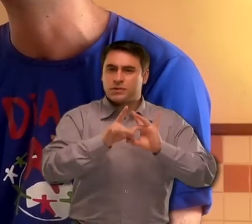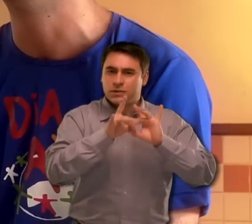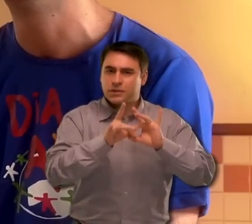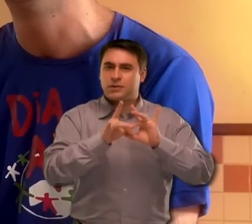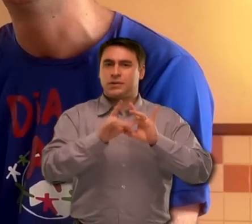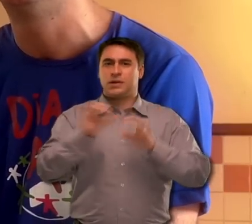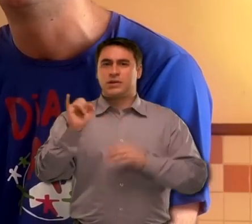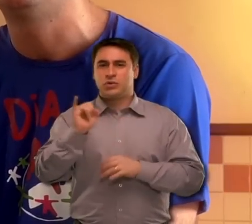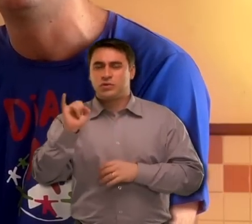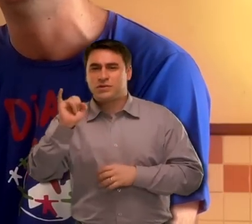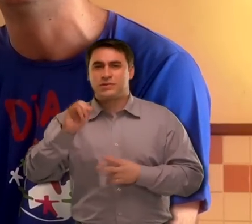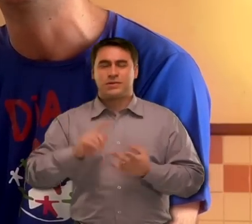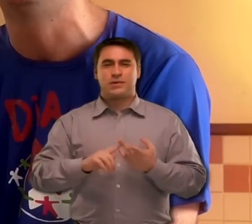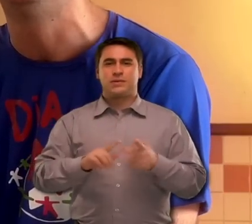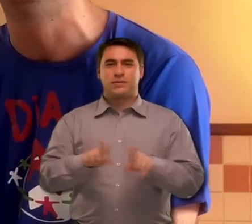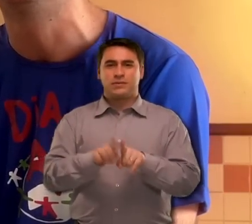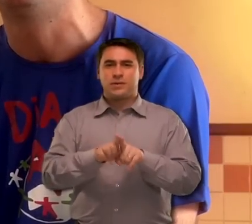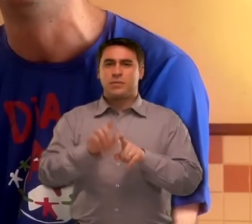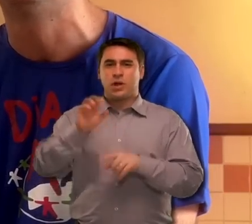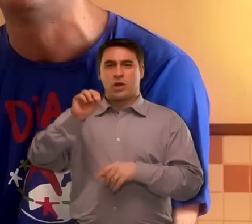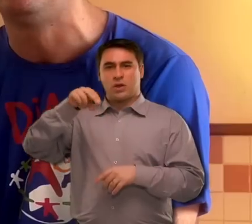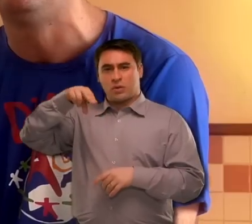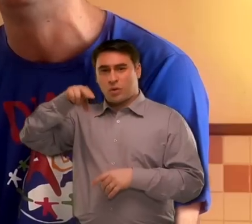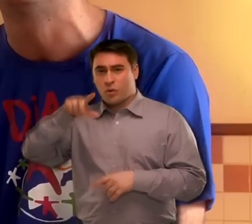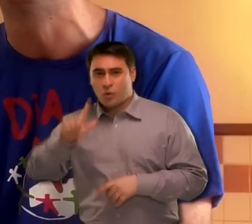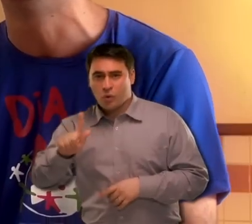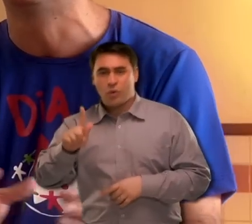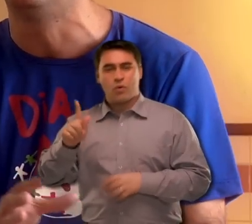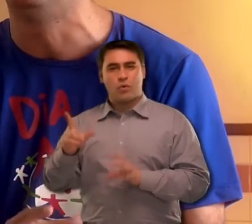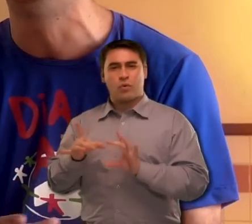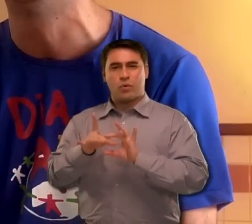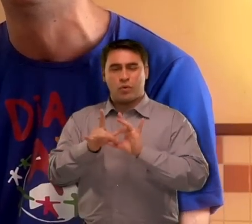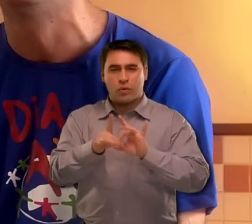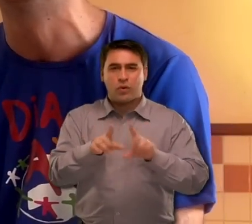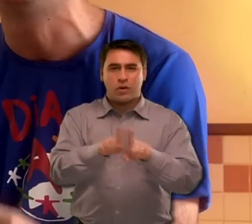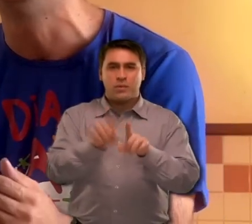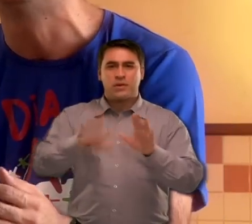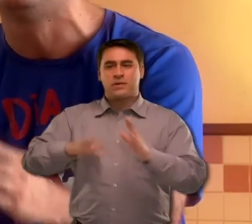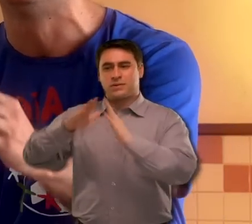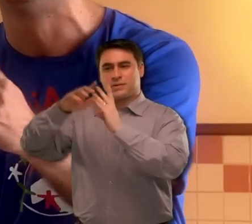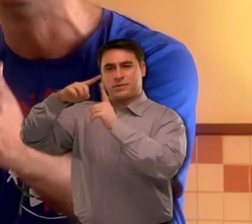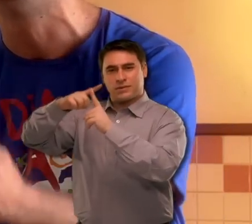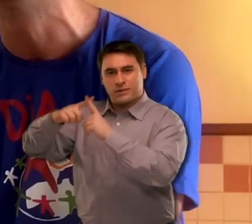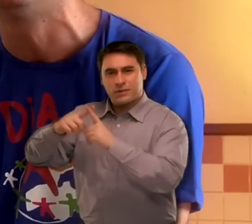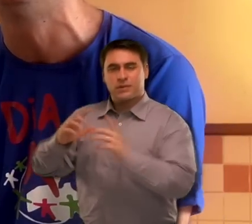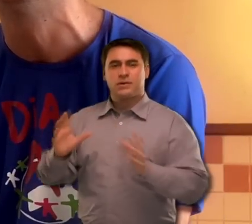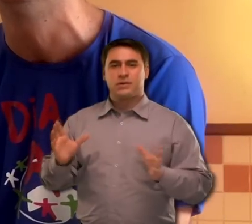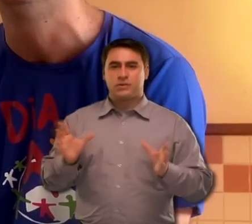partnerships with NGOs, religious organizations, community-based organizations, and even Unions.